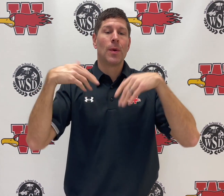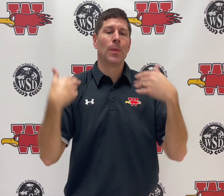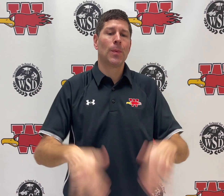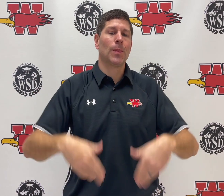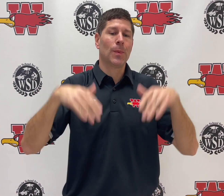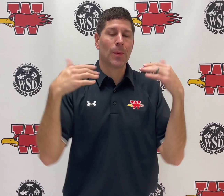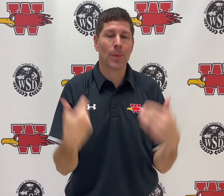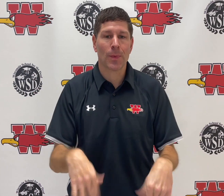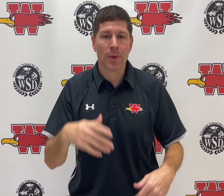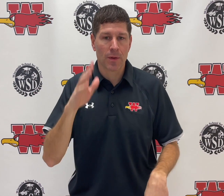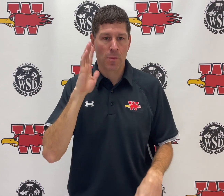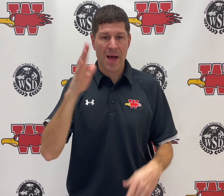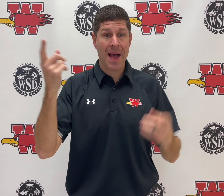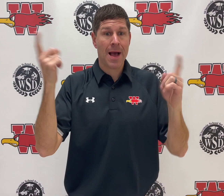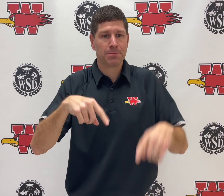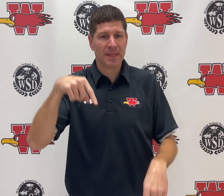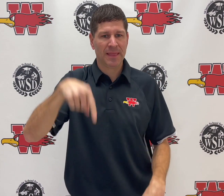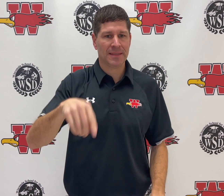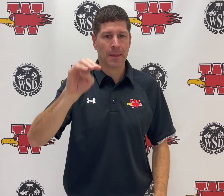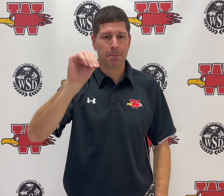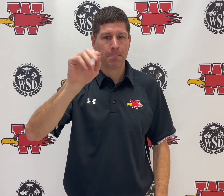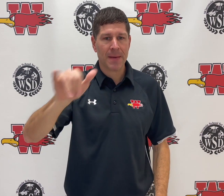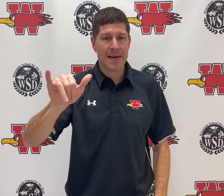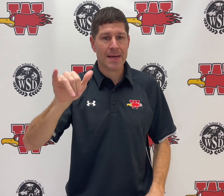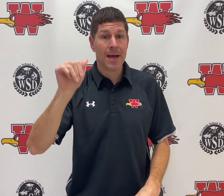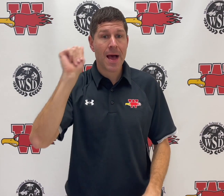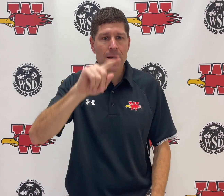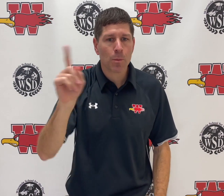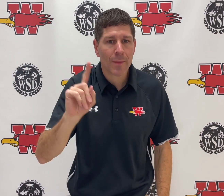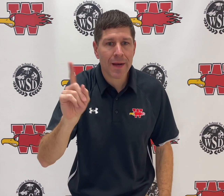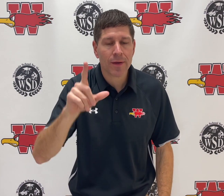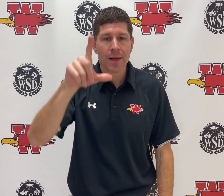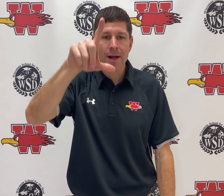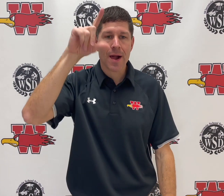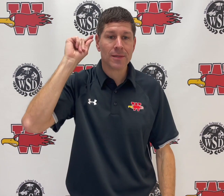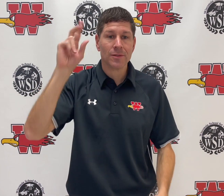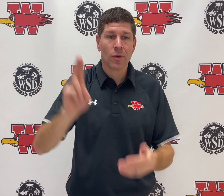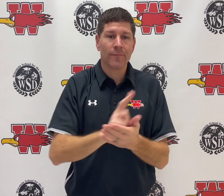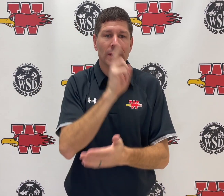Wow! And that will happen this May at Gallaudet University.